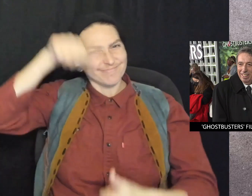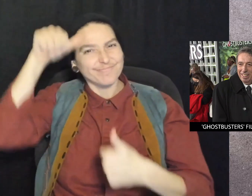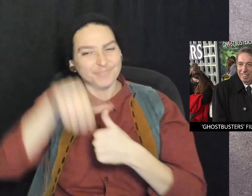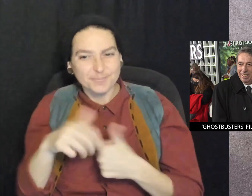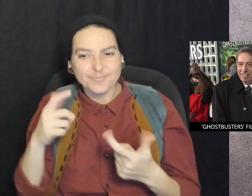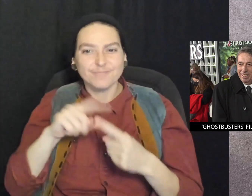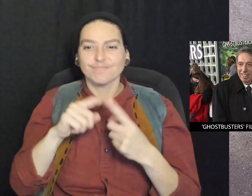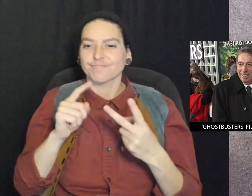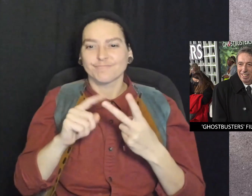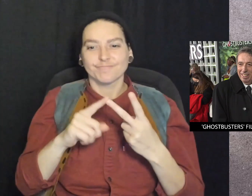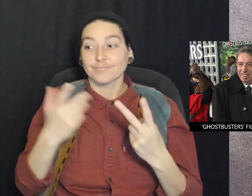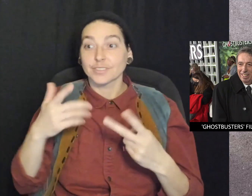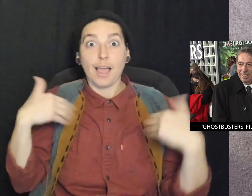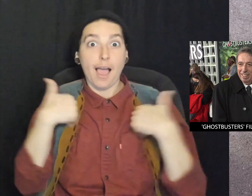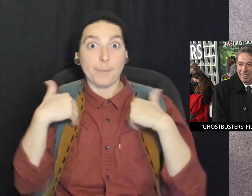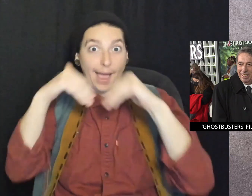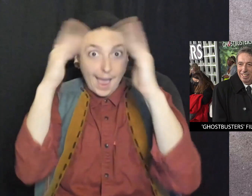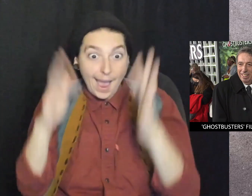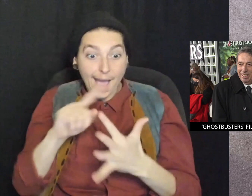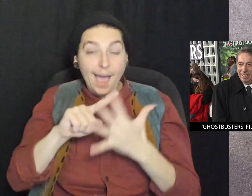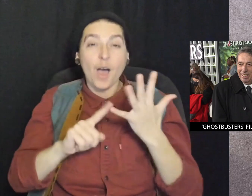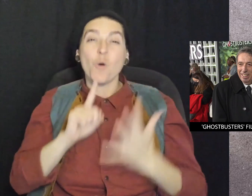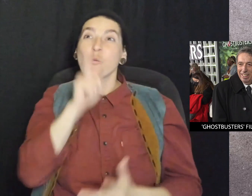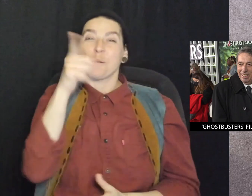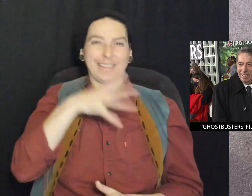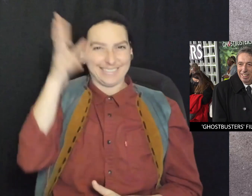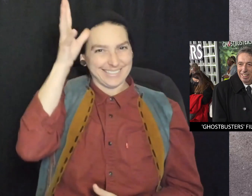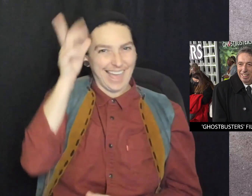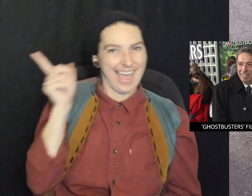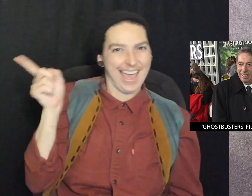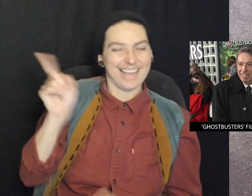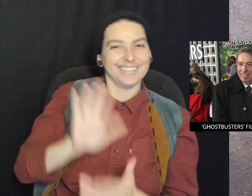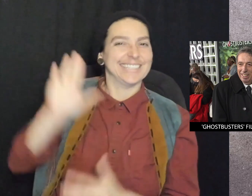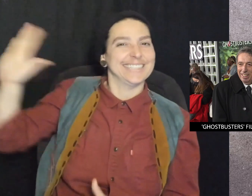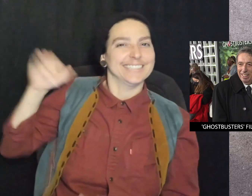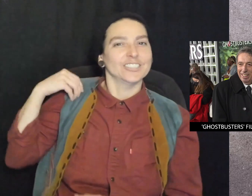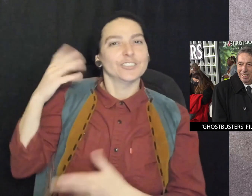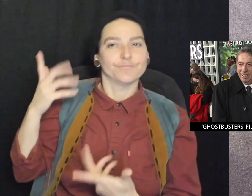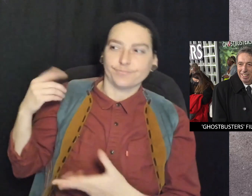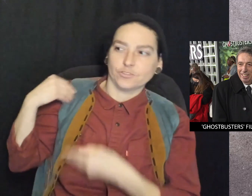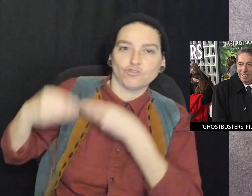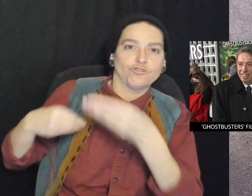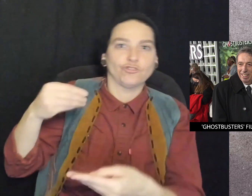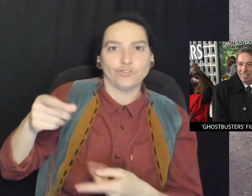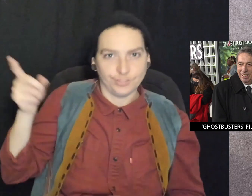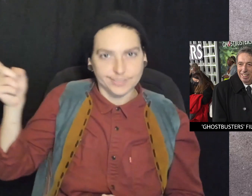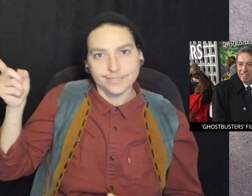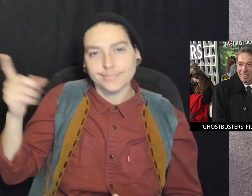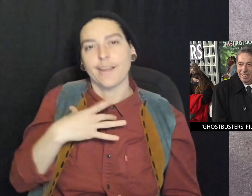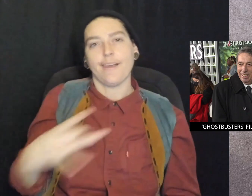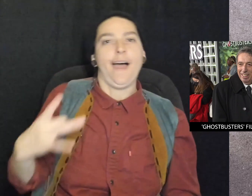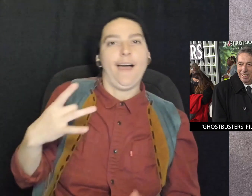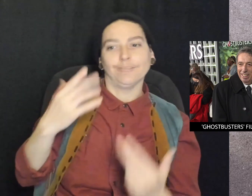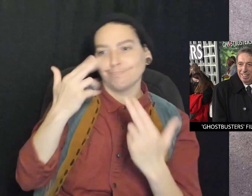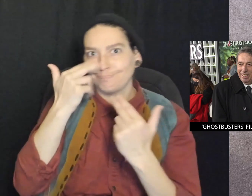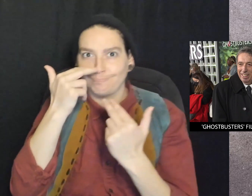I remember that growing up animal house really that's more of my dad's generation you know he